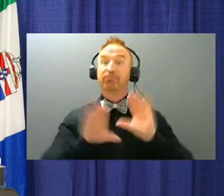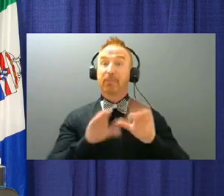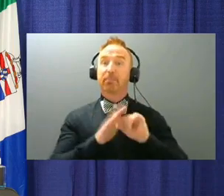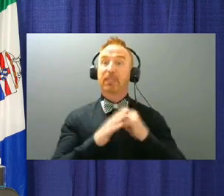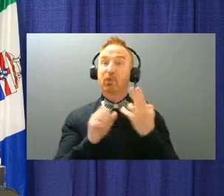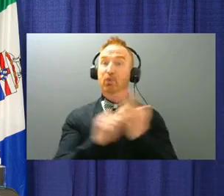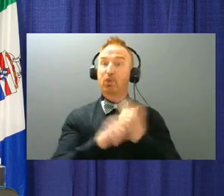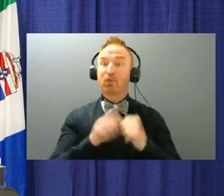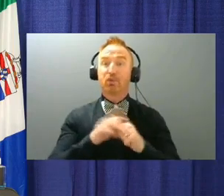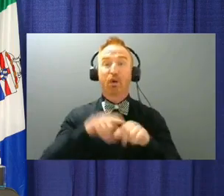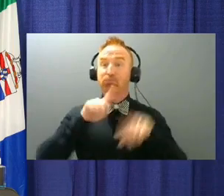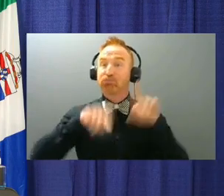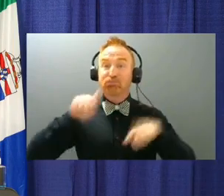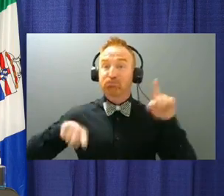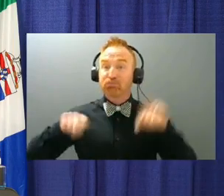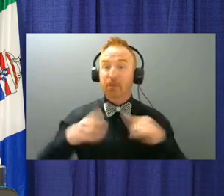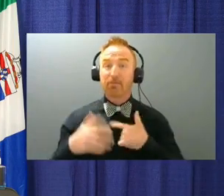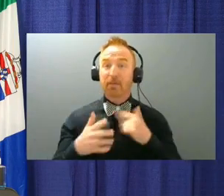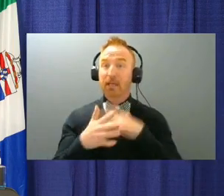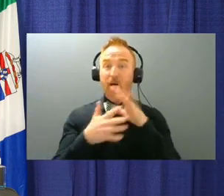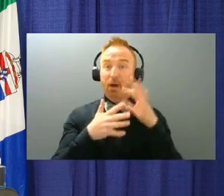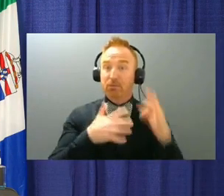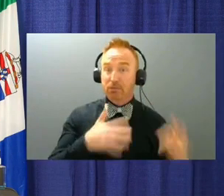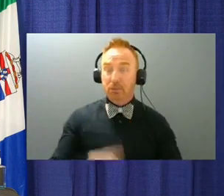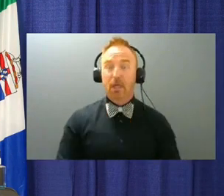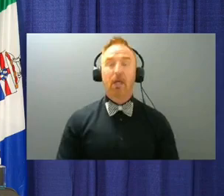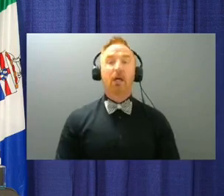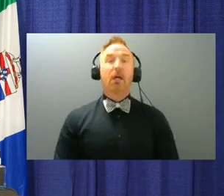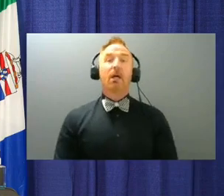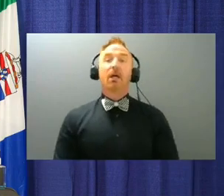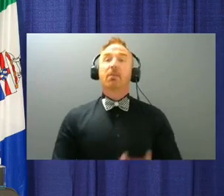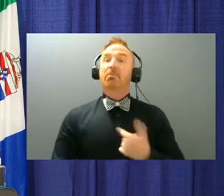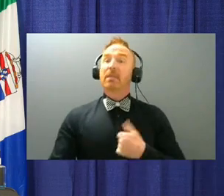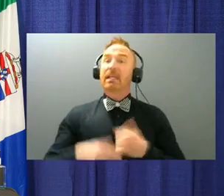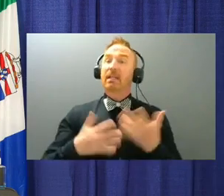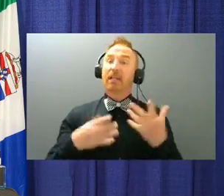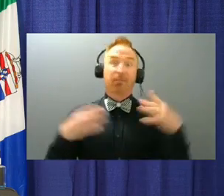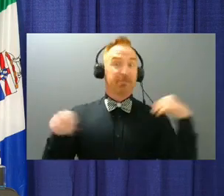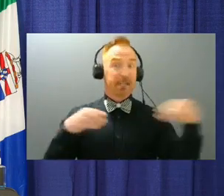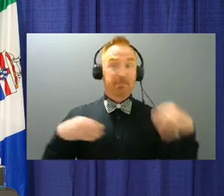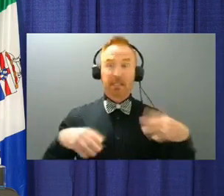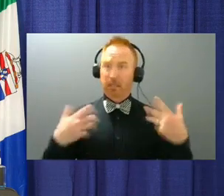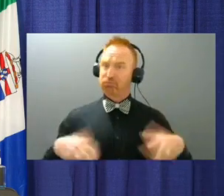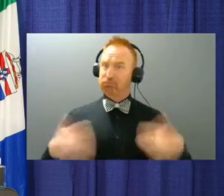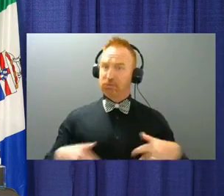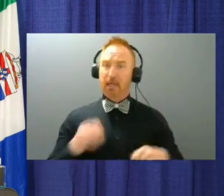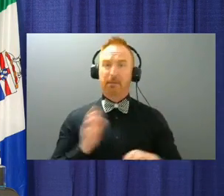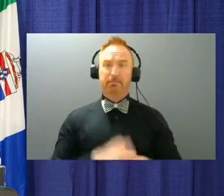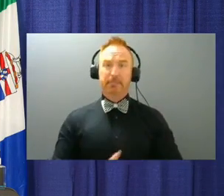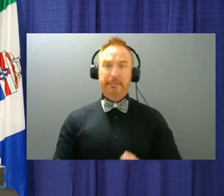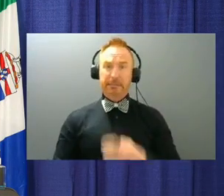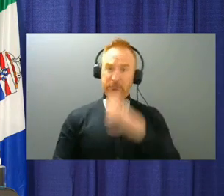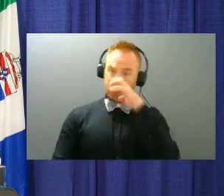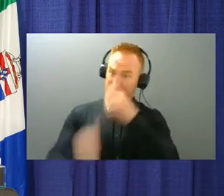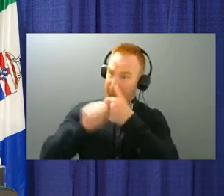number of different ways. They can be used-- there is lots of flexibility. They can be used to adopt